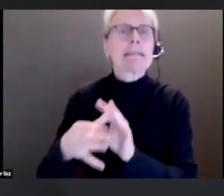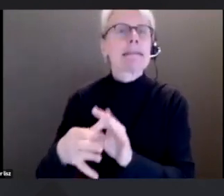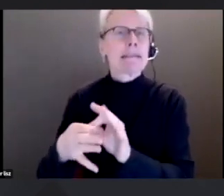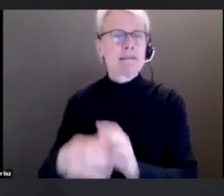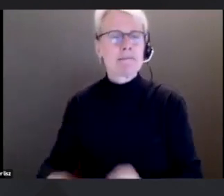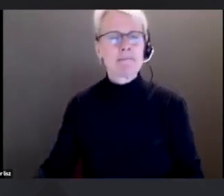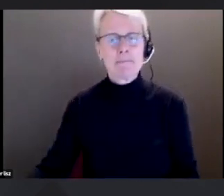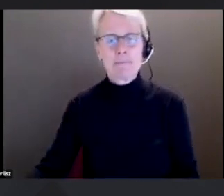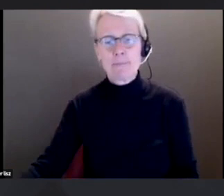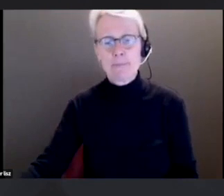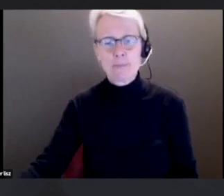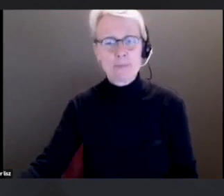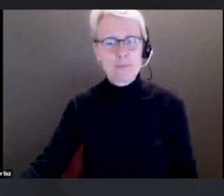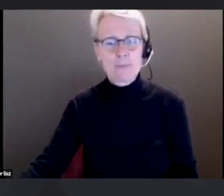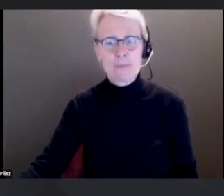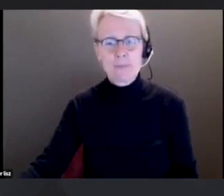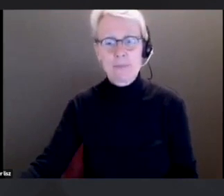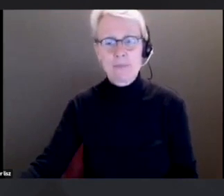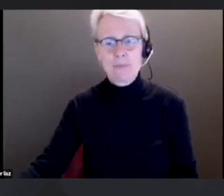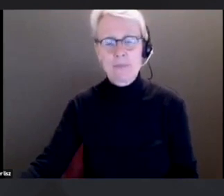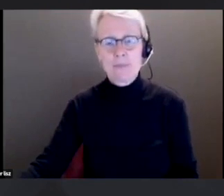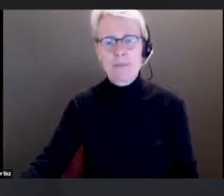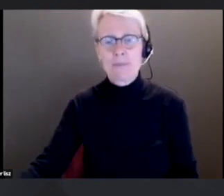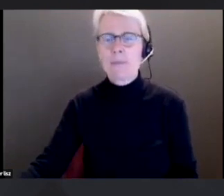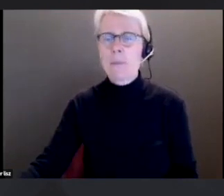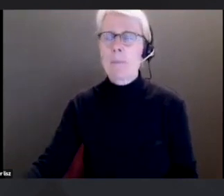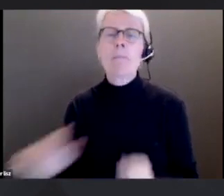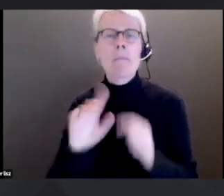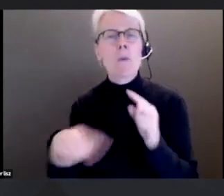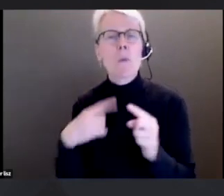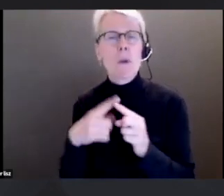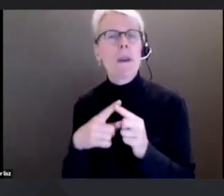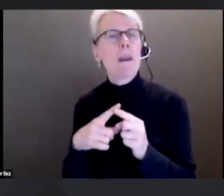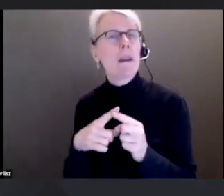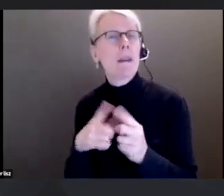you have to make sure that it works for the employer. It can't be just, you know, a hire that you say,